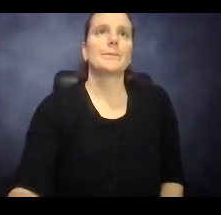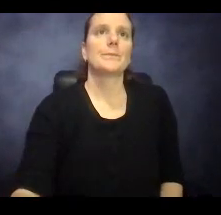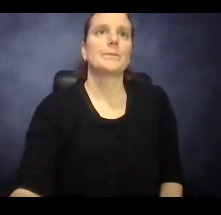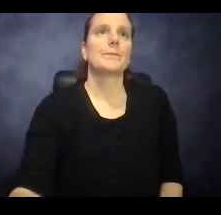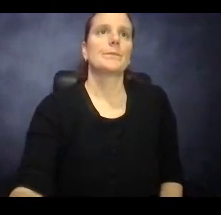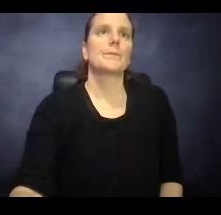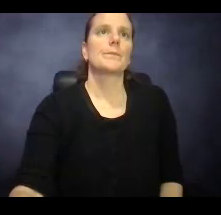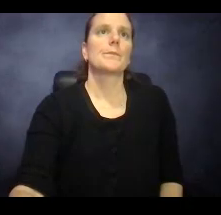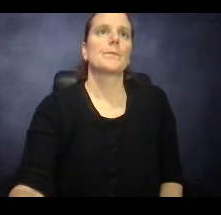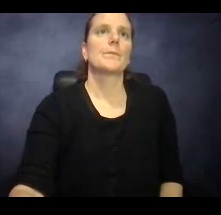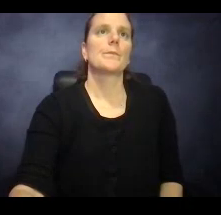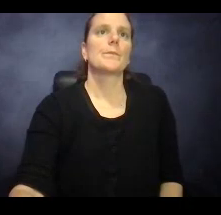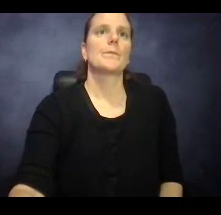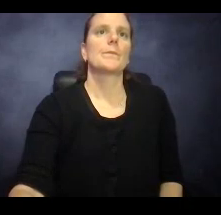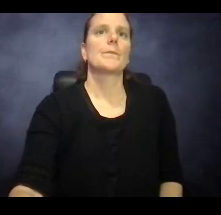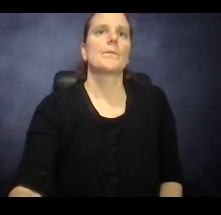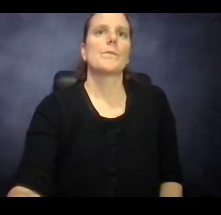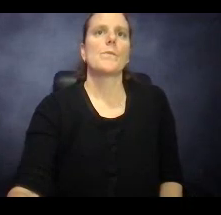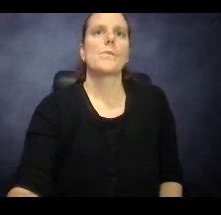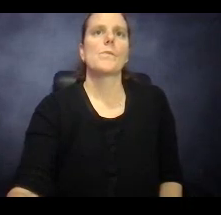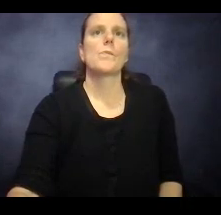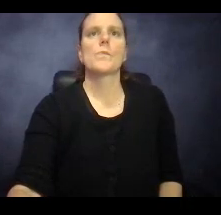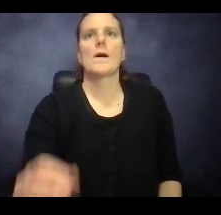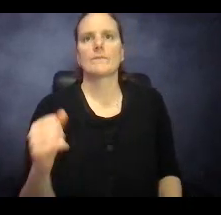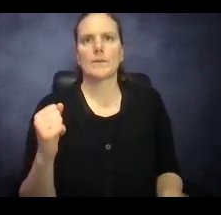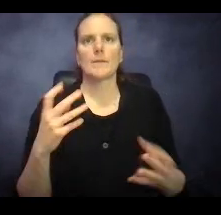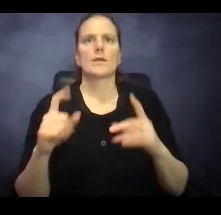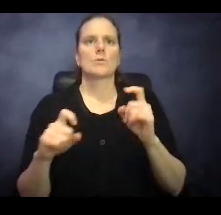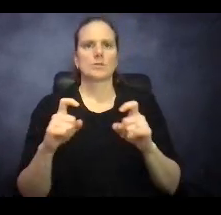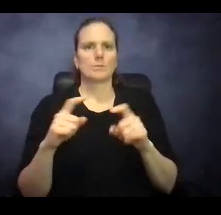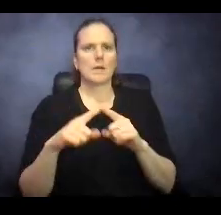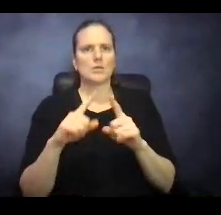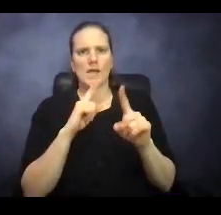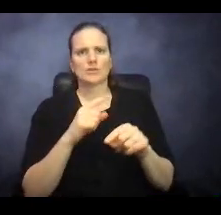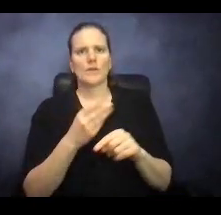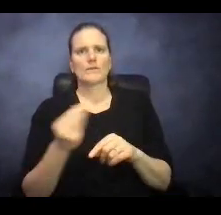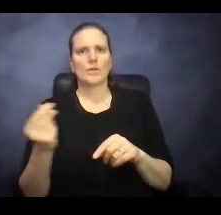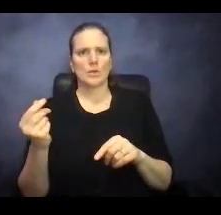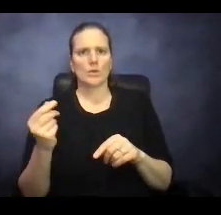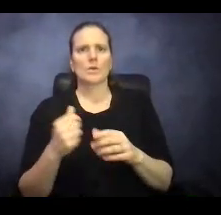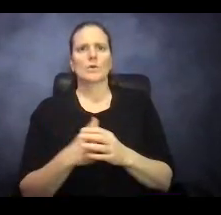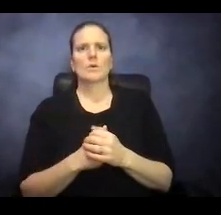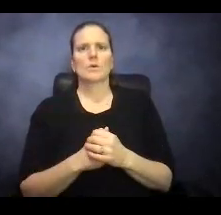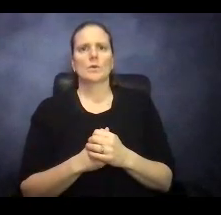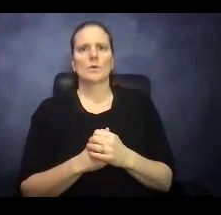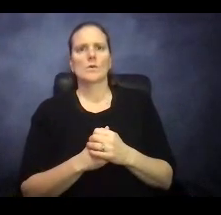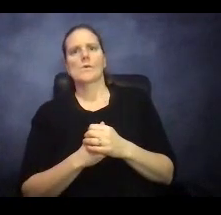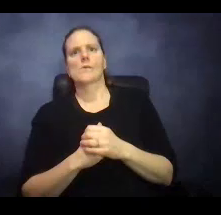but so are the supplement recommendations supple, evident based?